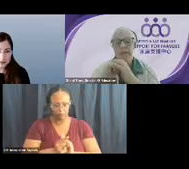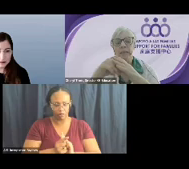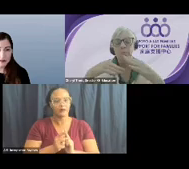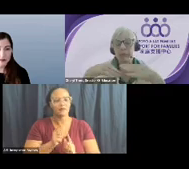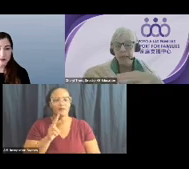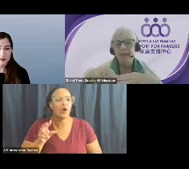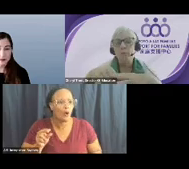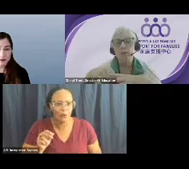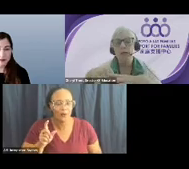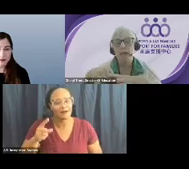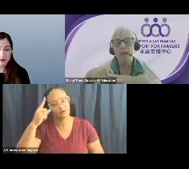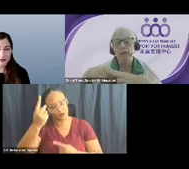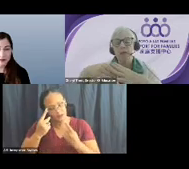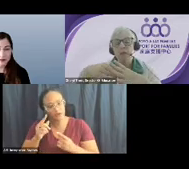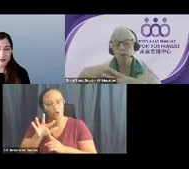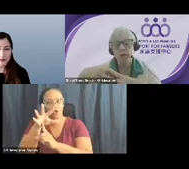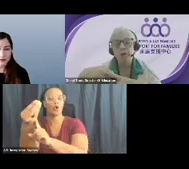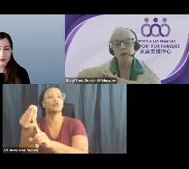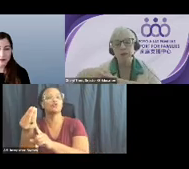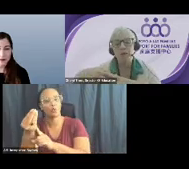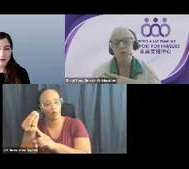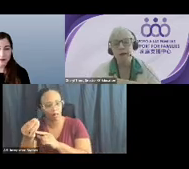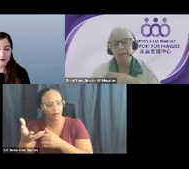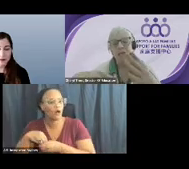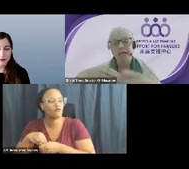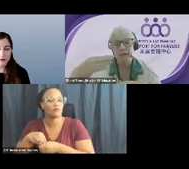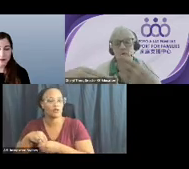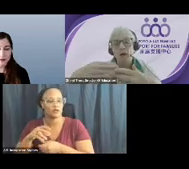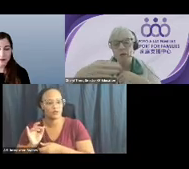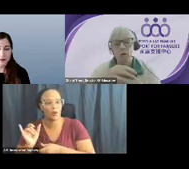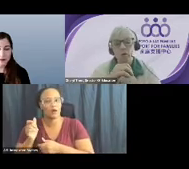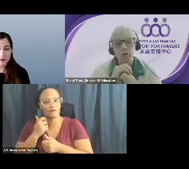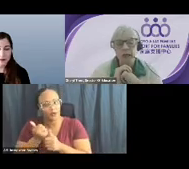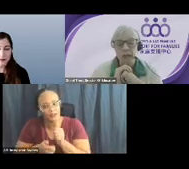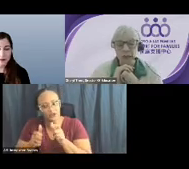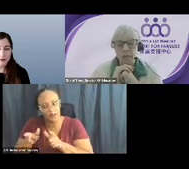and so when it's in plain language in English it's so much easier to translate it across cultures